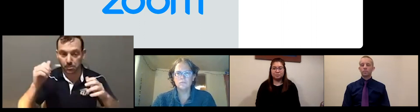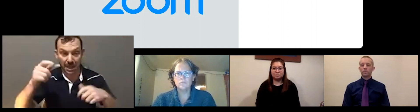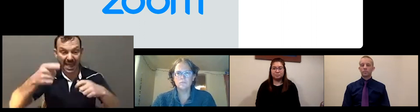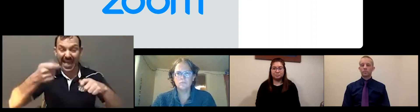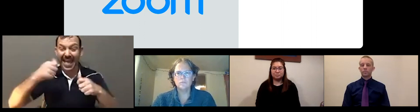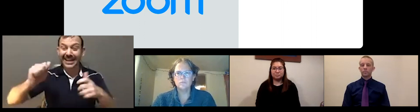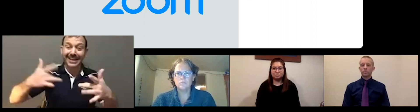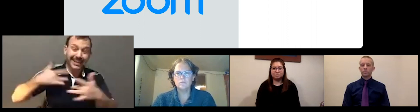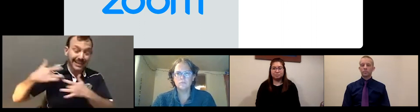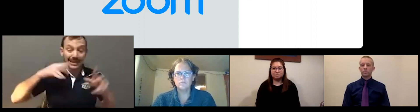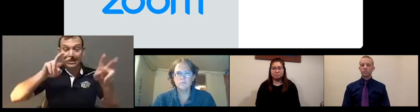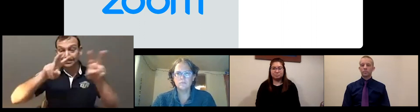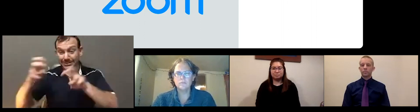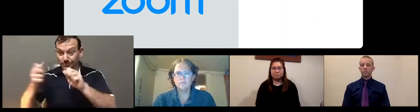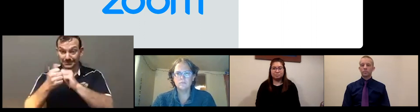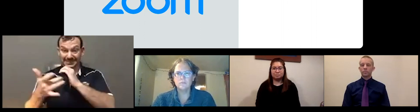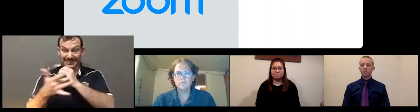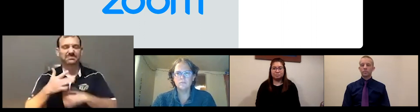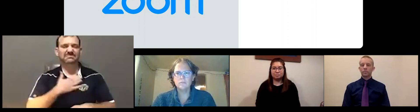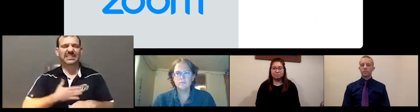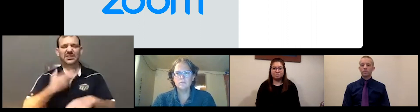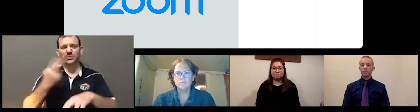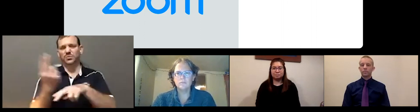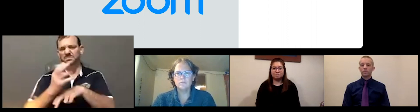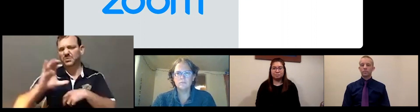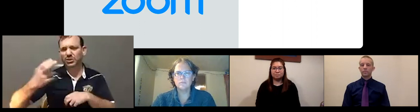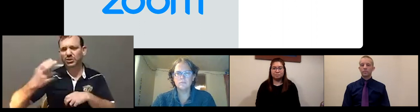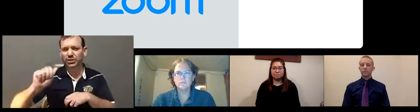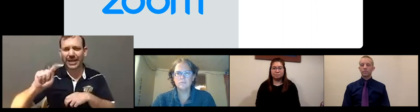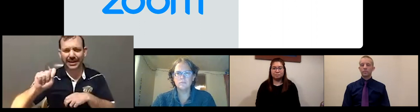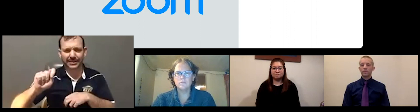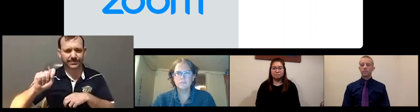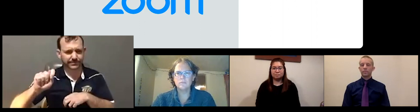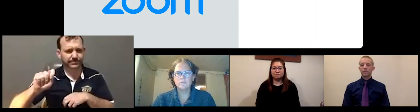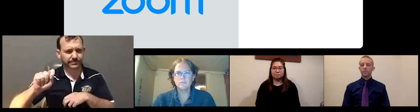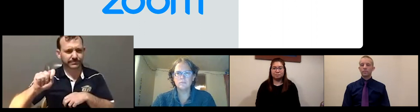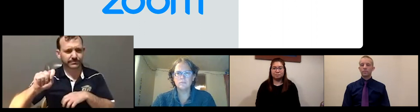If you have any technical issues, please use the chat function